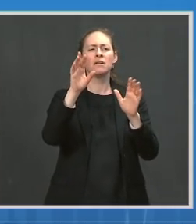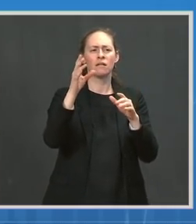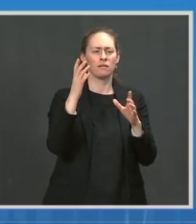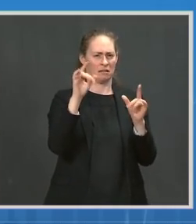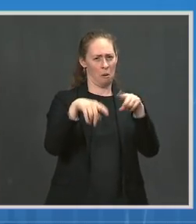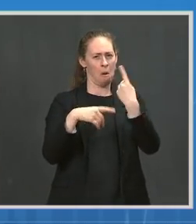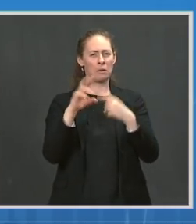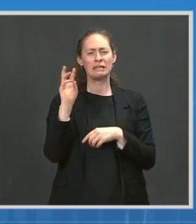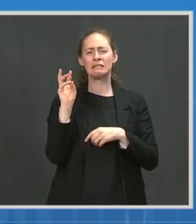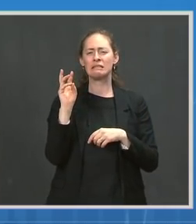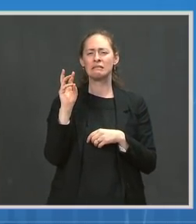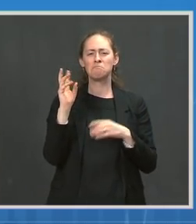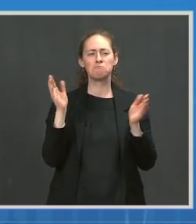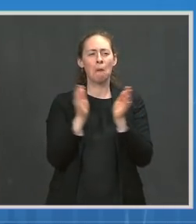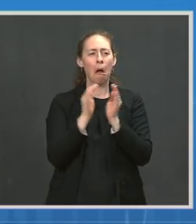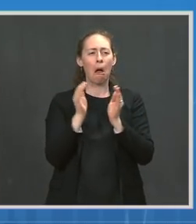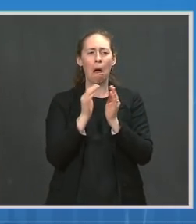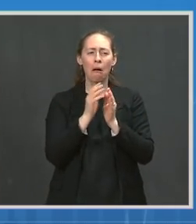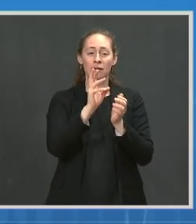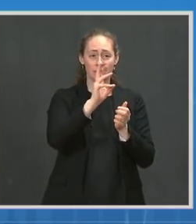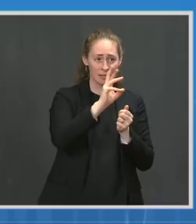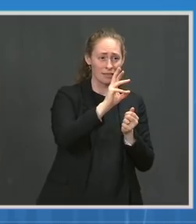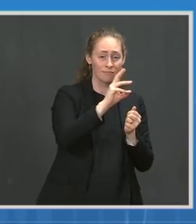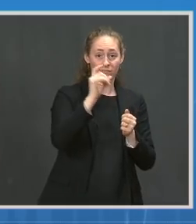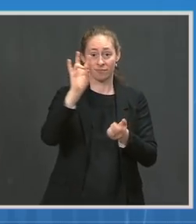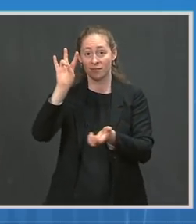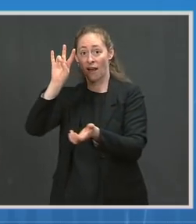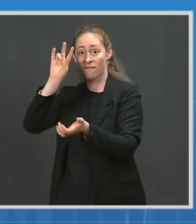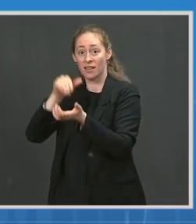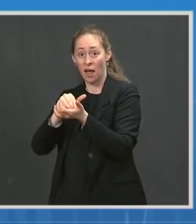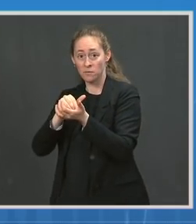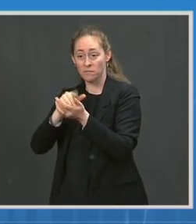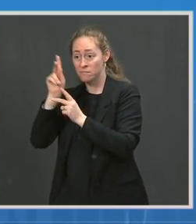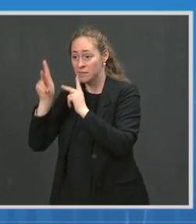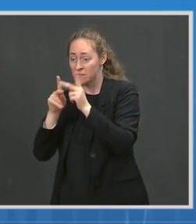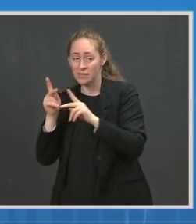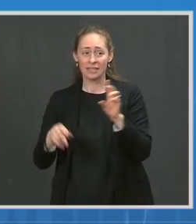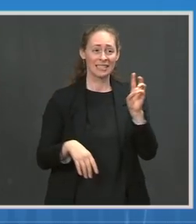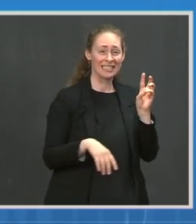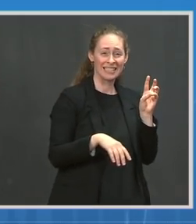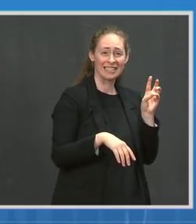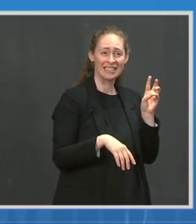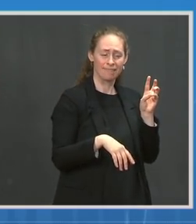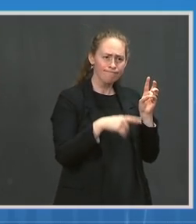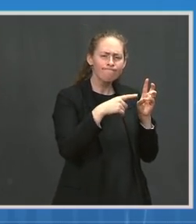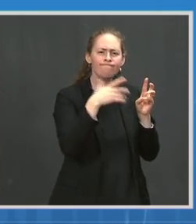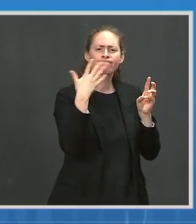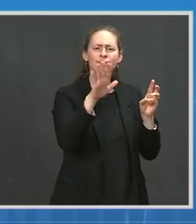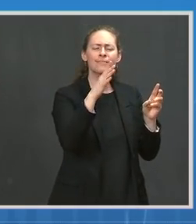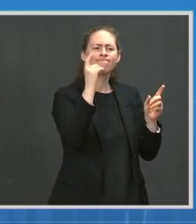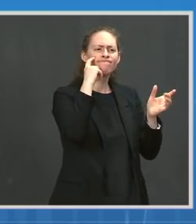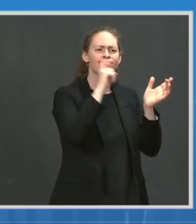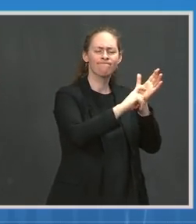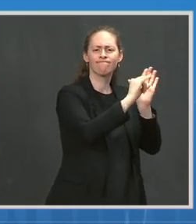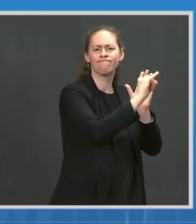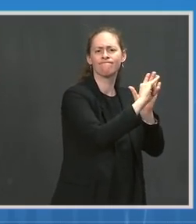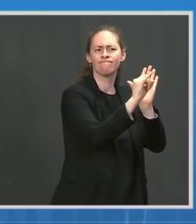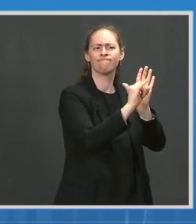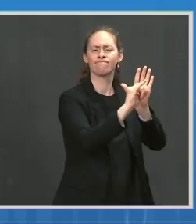among 7,000 was picked up by the surveillance system. Next slide. What are those surveillance systems?